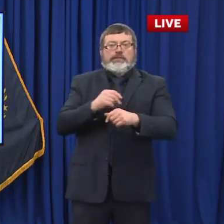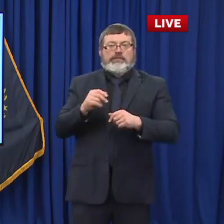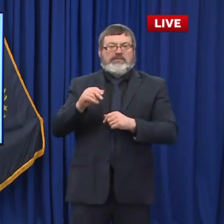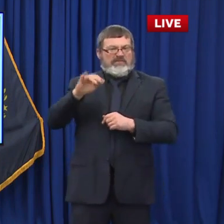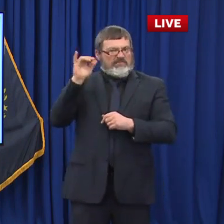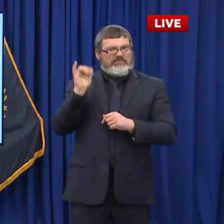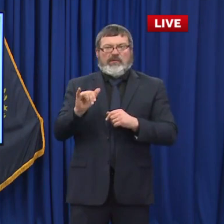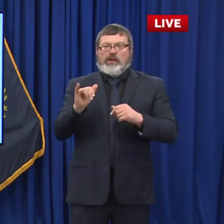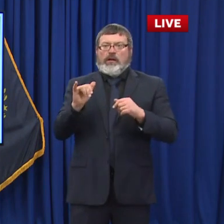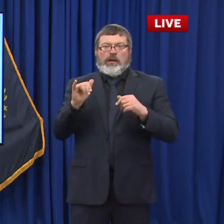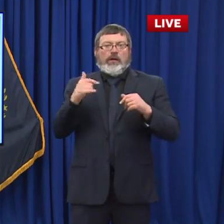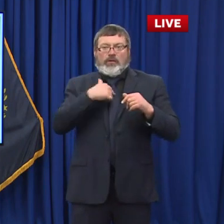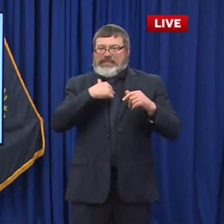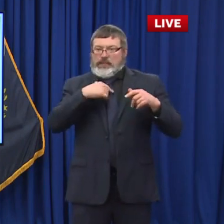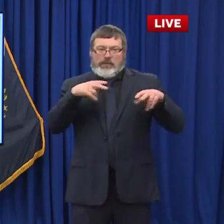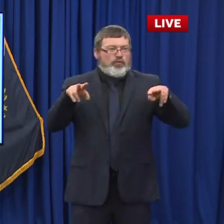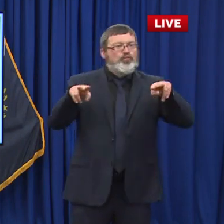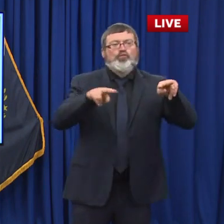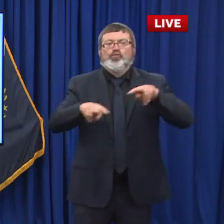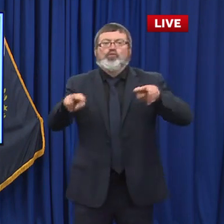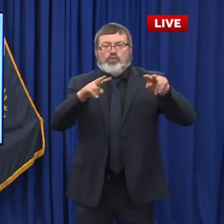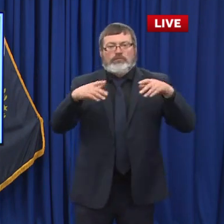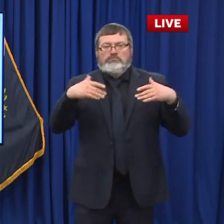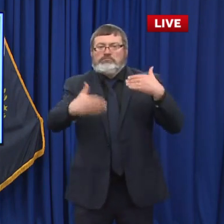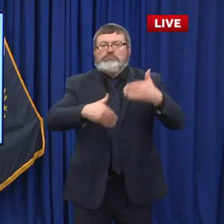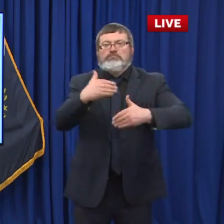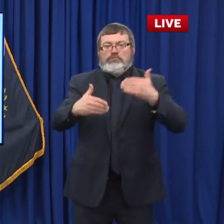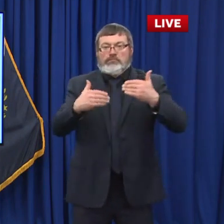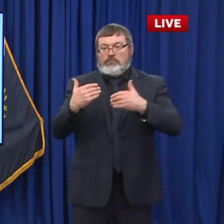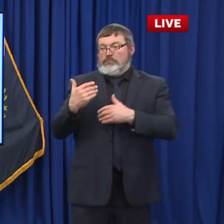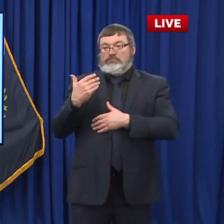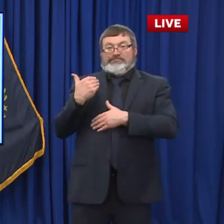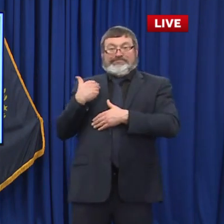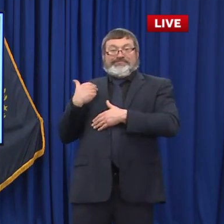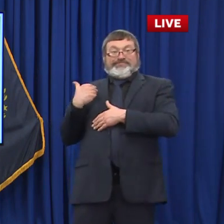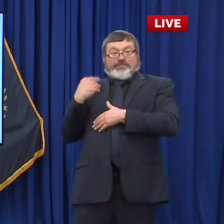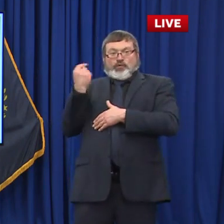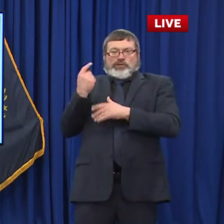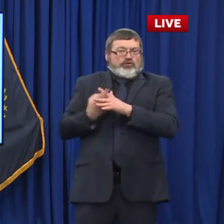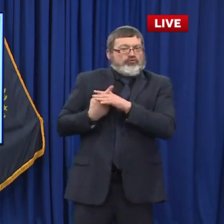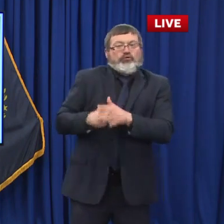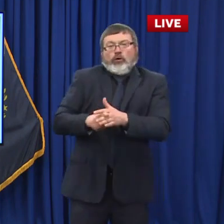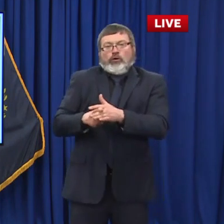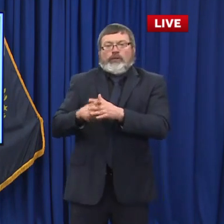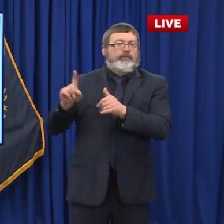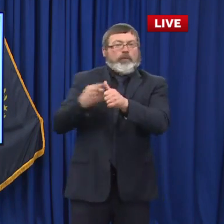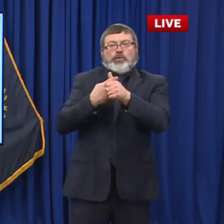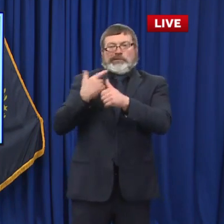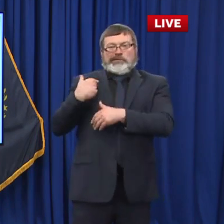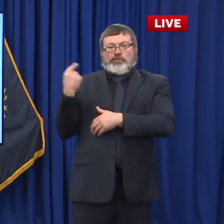DALY TOUCHED ON IT A LITTLE BIT. THAT IS THE HOT TOPIC OF THE WEEK.